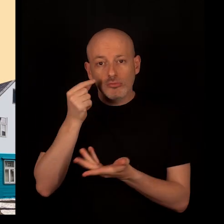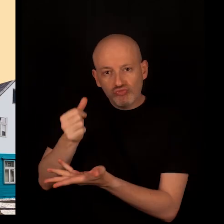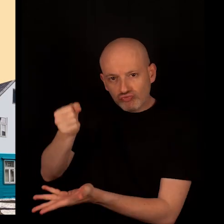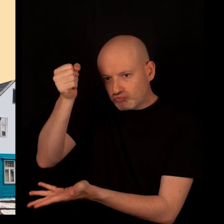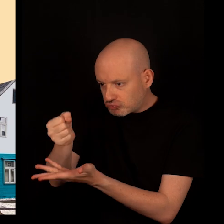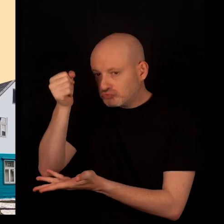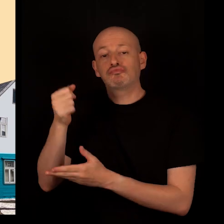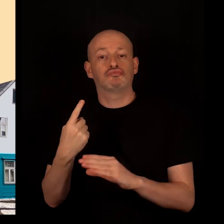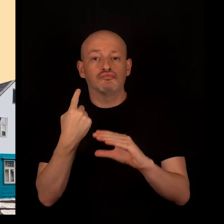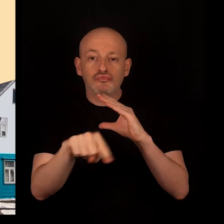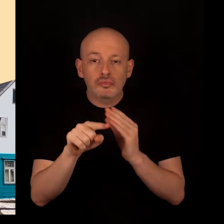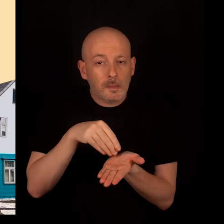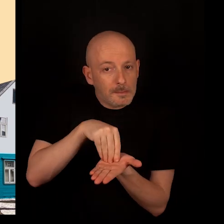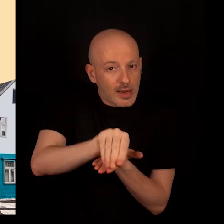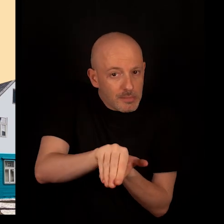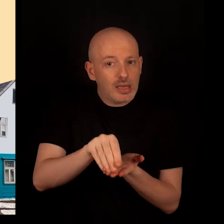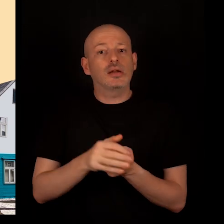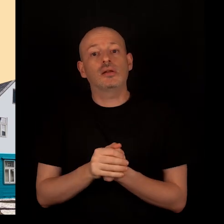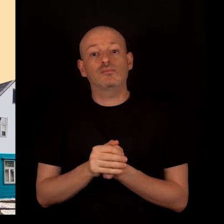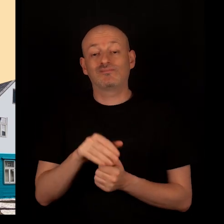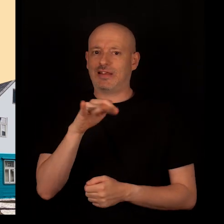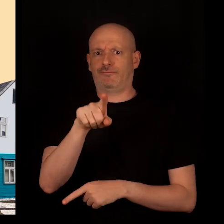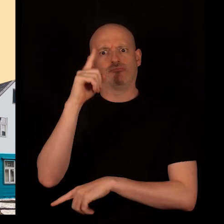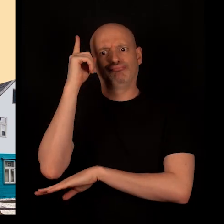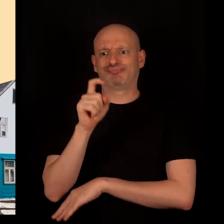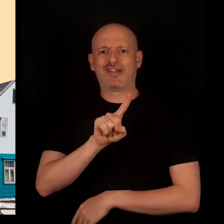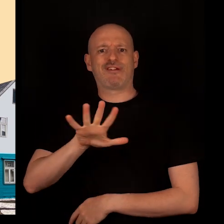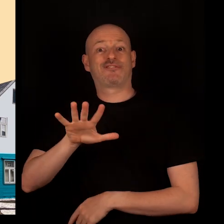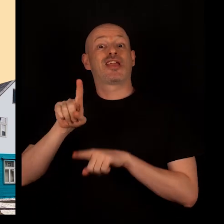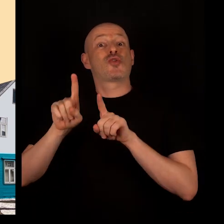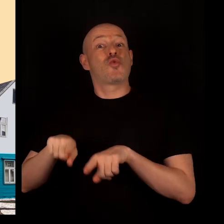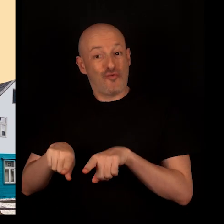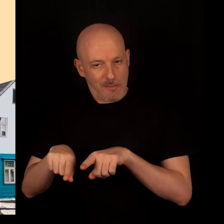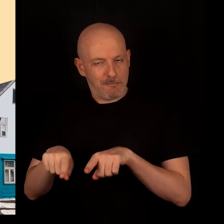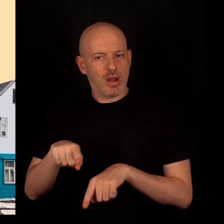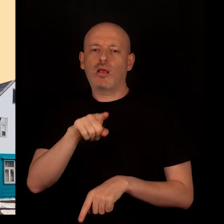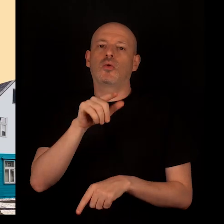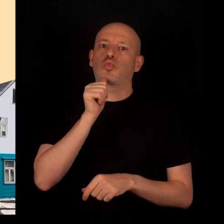prepare the grant agreement, send you the payment. So if your residency starts the 15th of November,